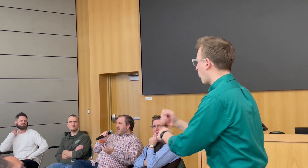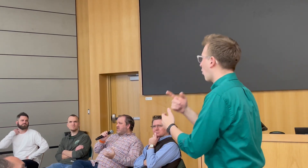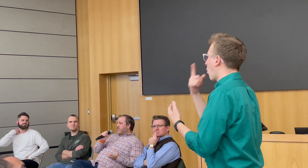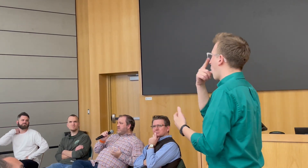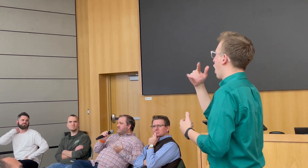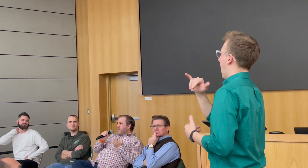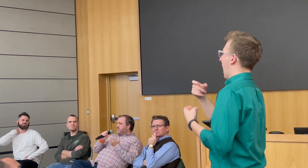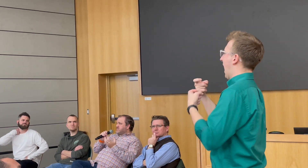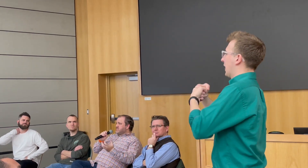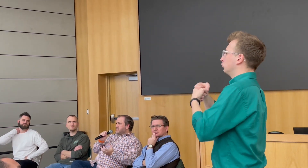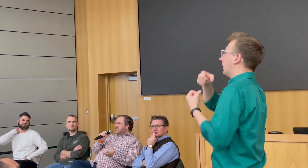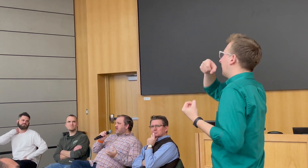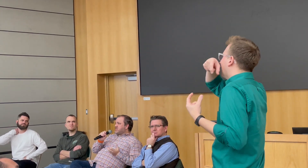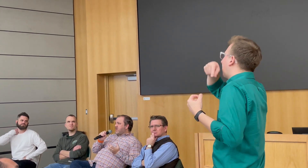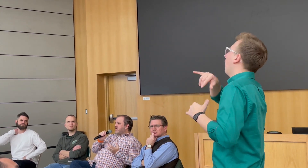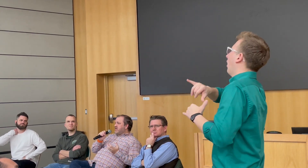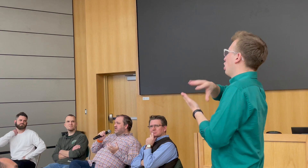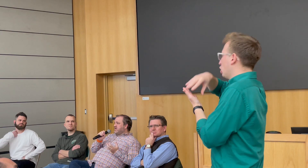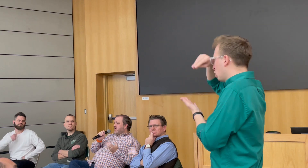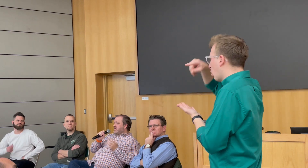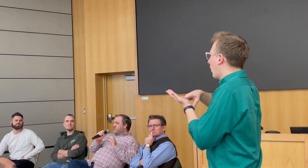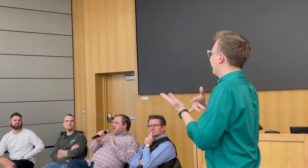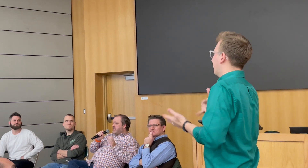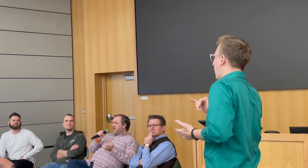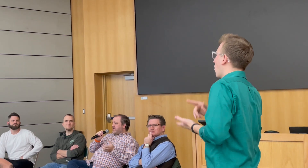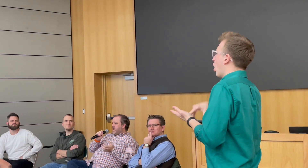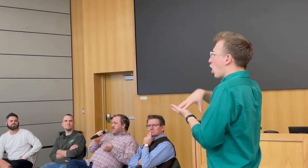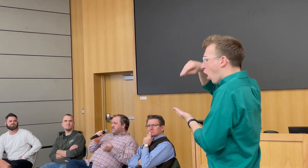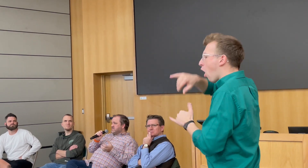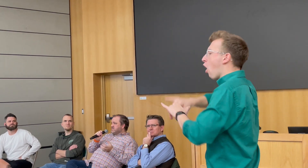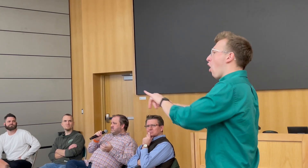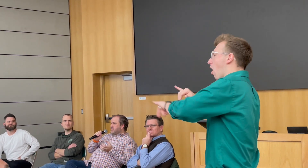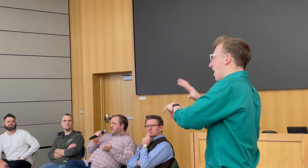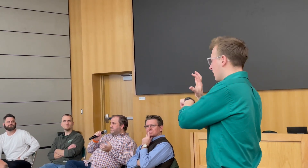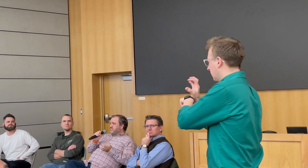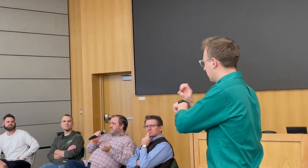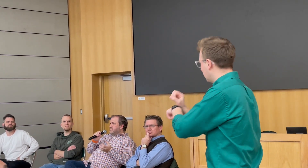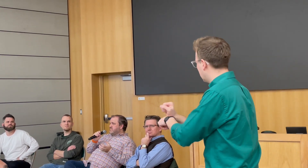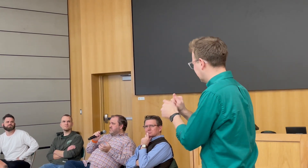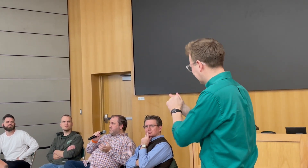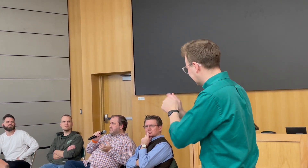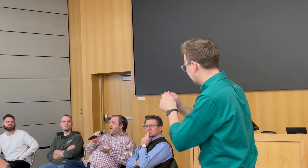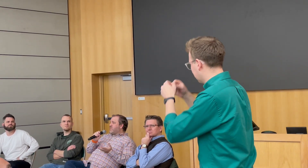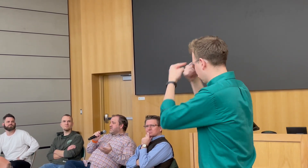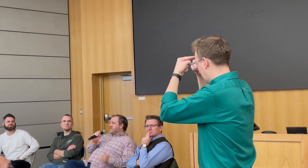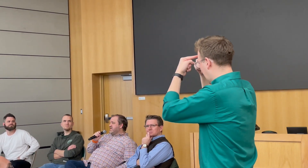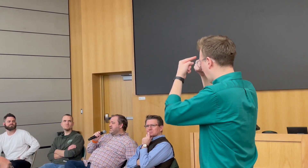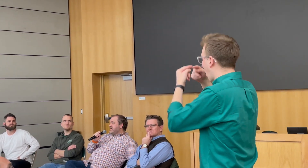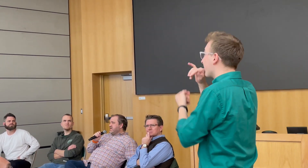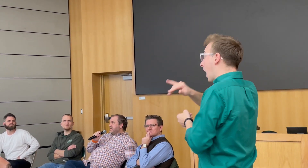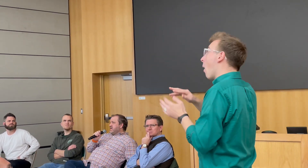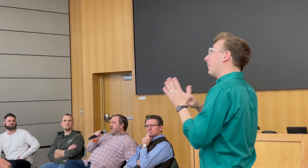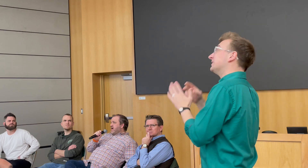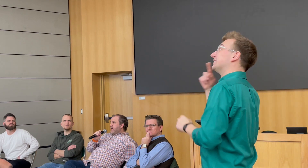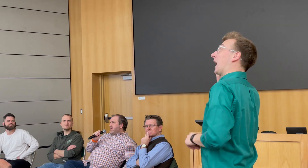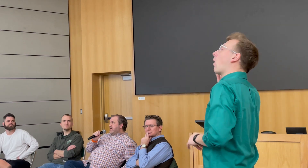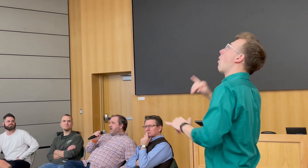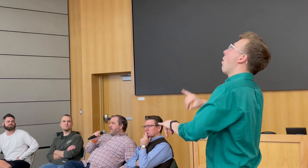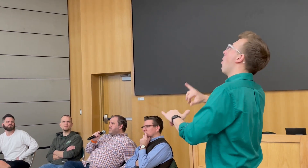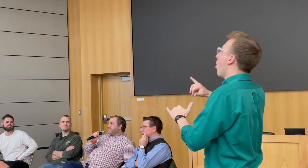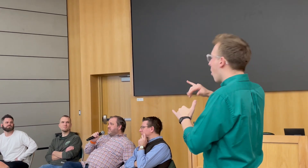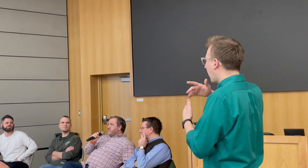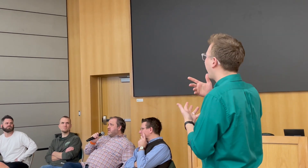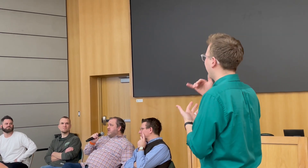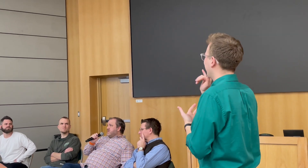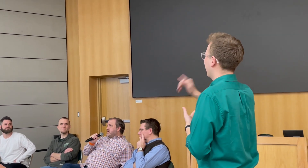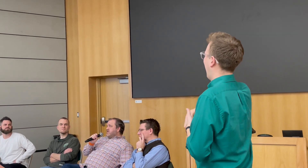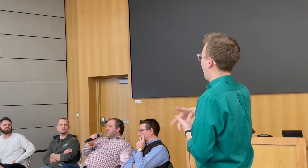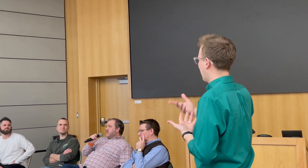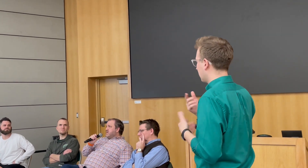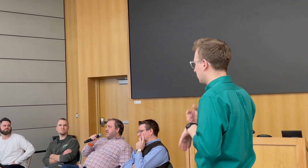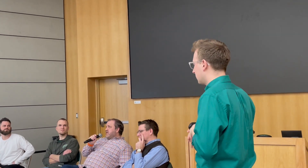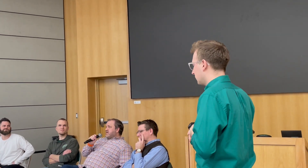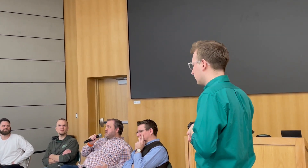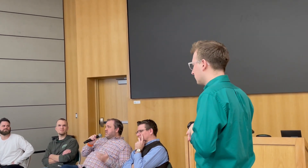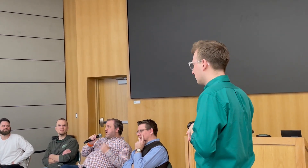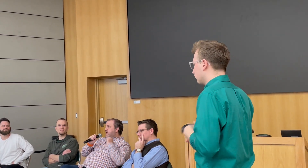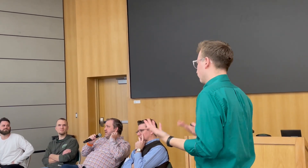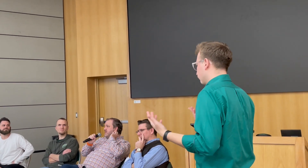understand what these beats and sounds are and interpret it as u sound I um yeah so I